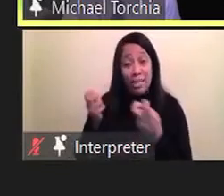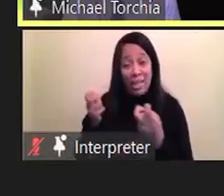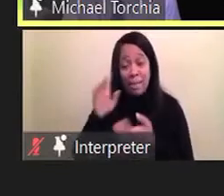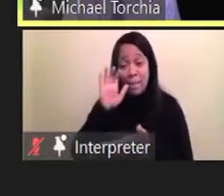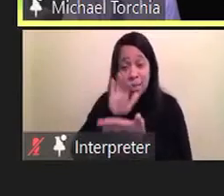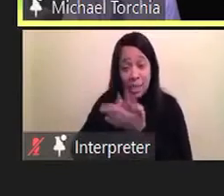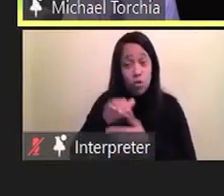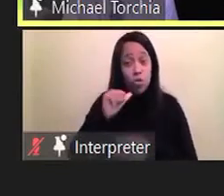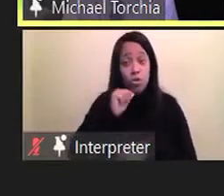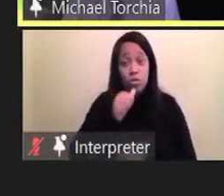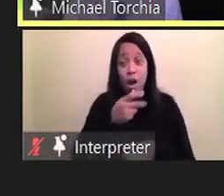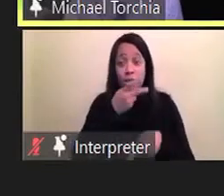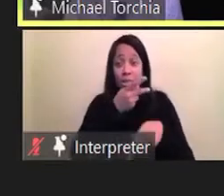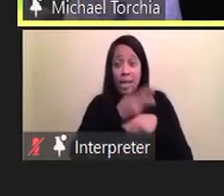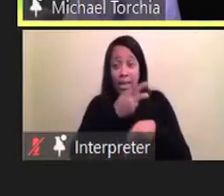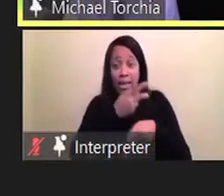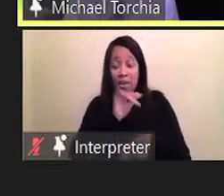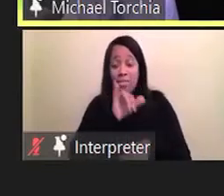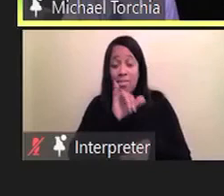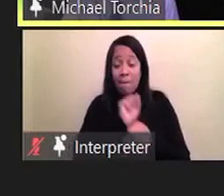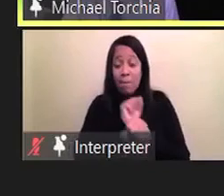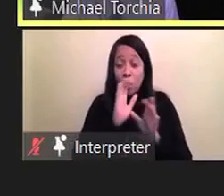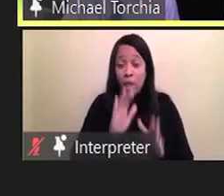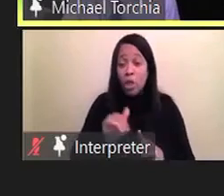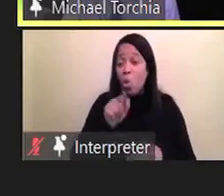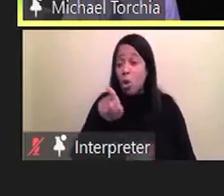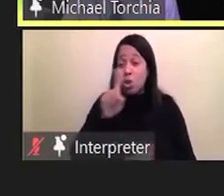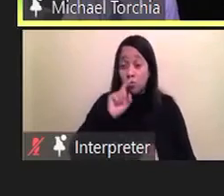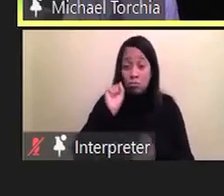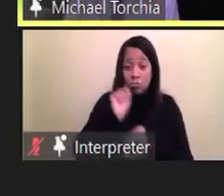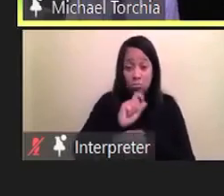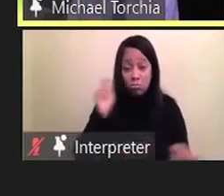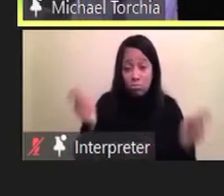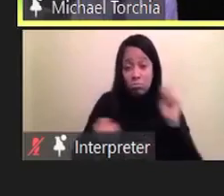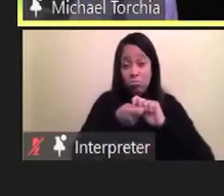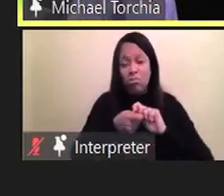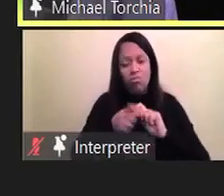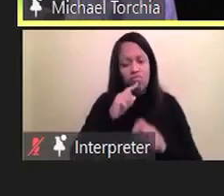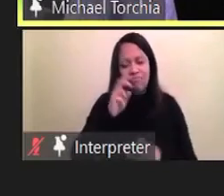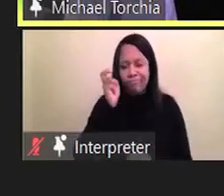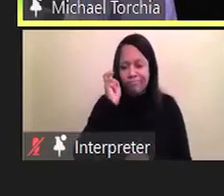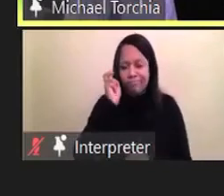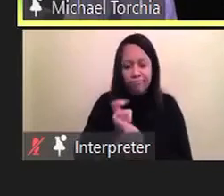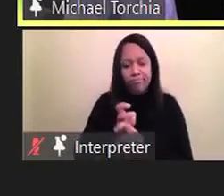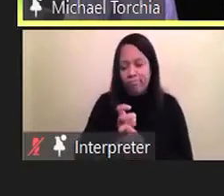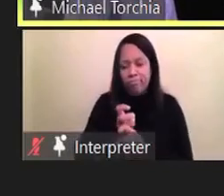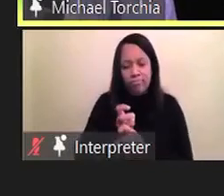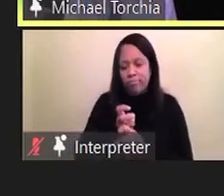well or retaliated or something like that, it's going to be difficult to prevail on that claim